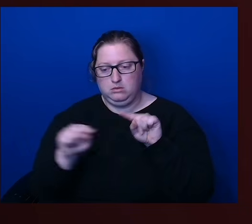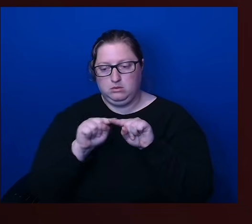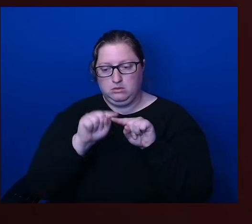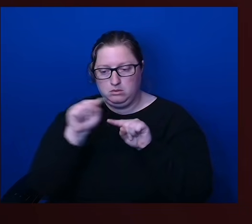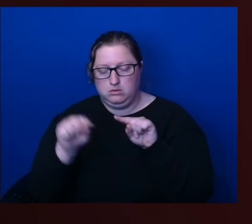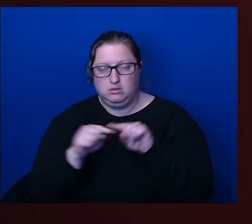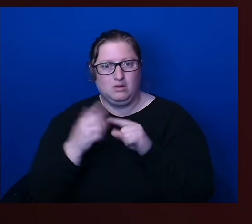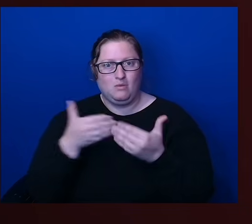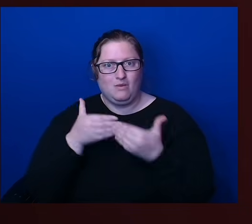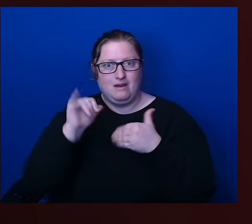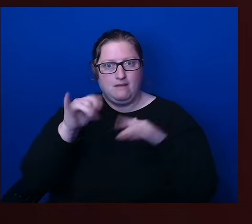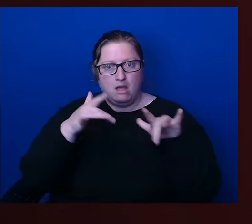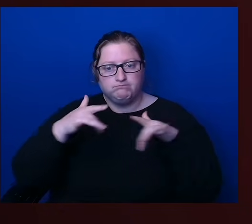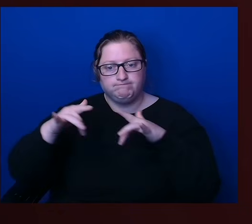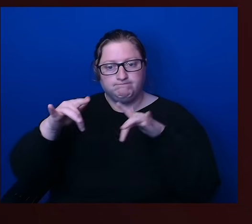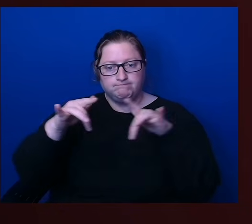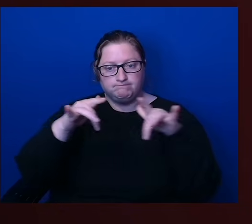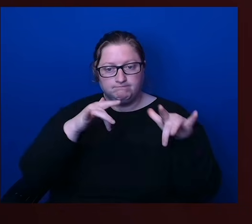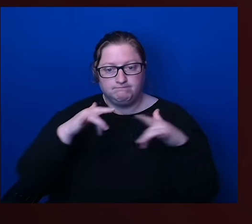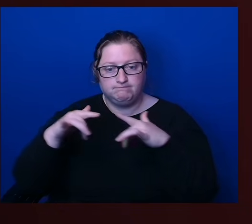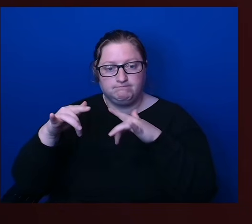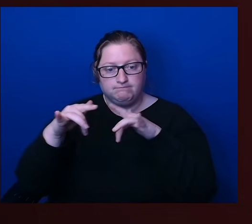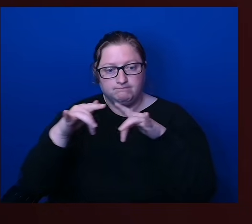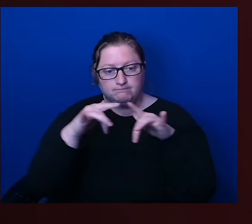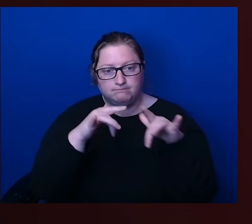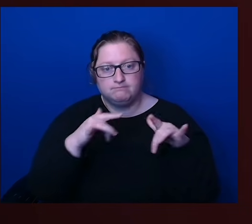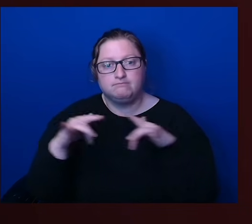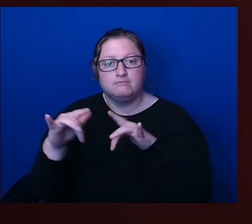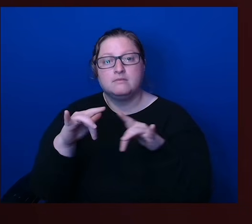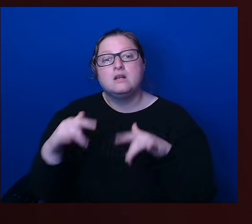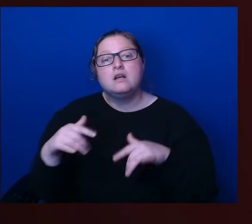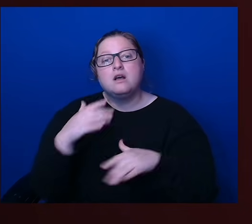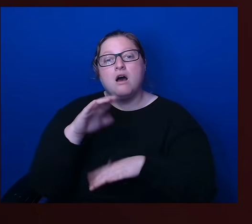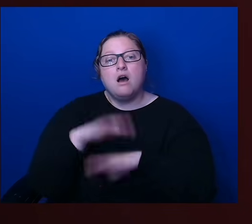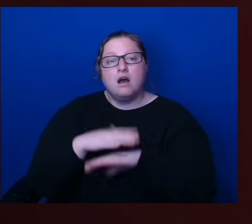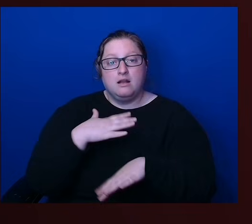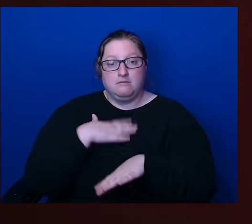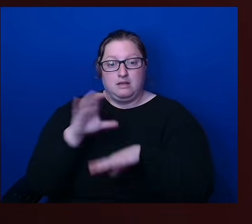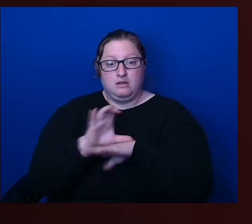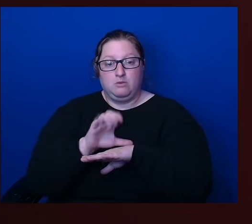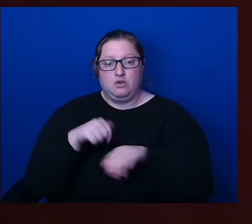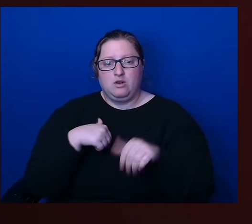Now, on my device, I've got a couple of different -- on my computer, rather, I've got a series of mini devices.